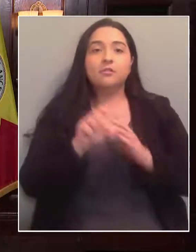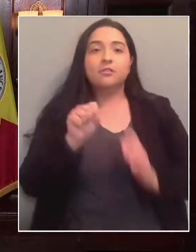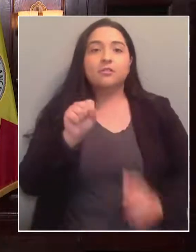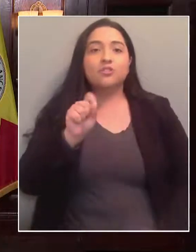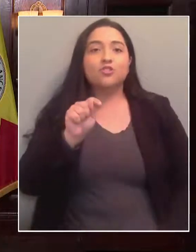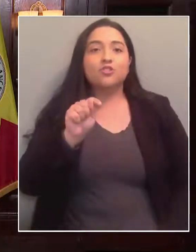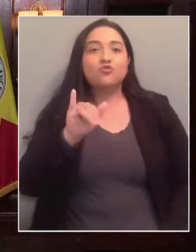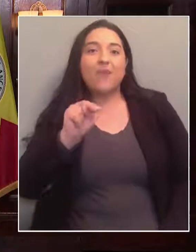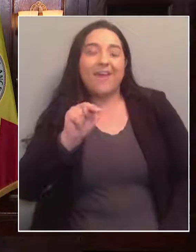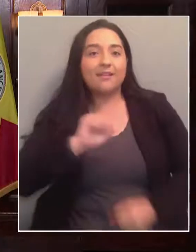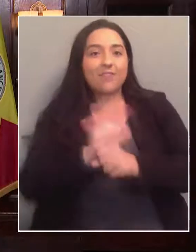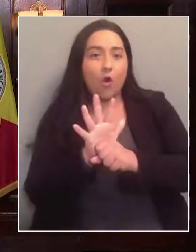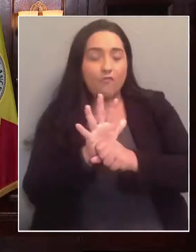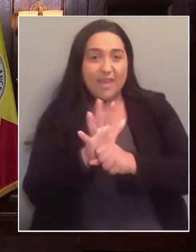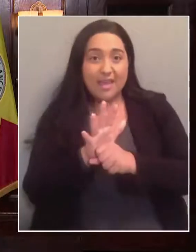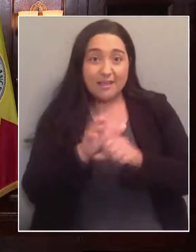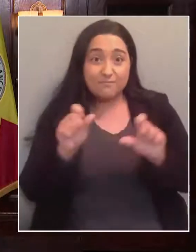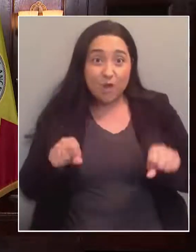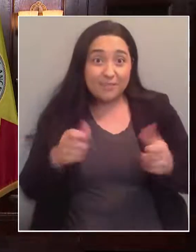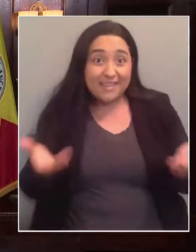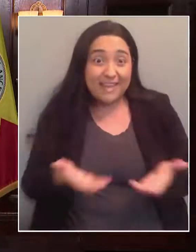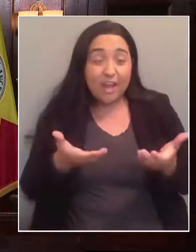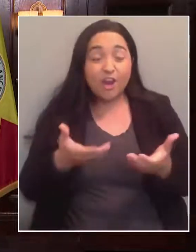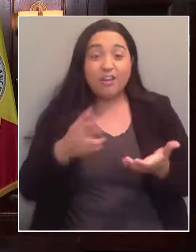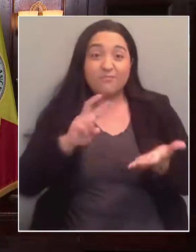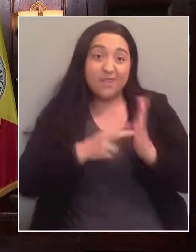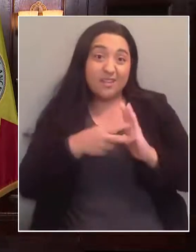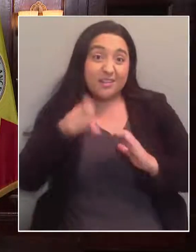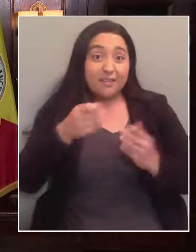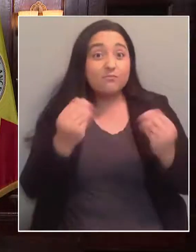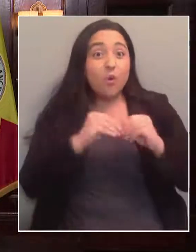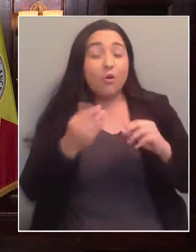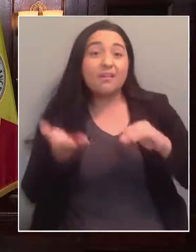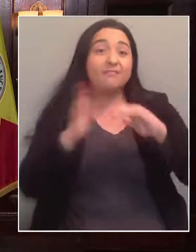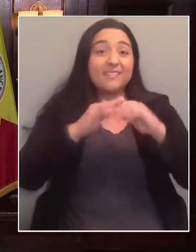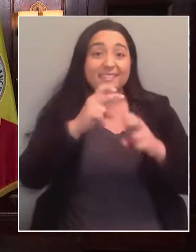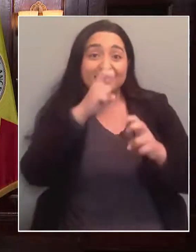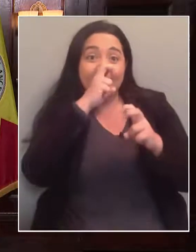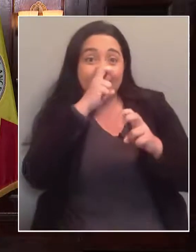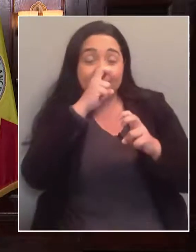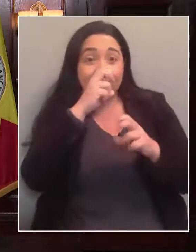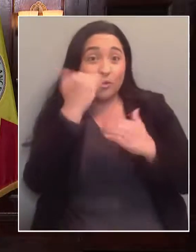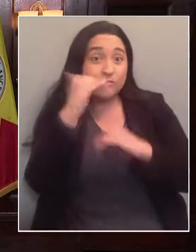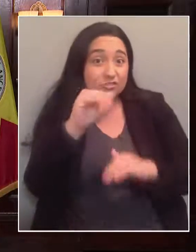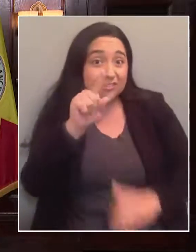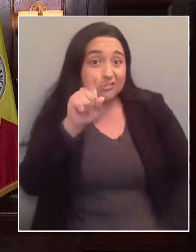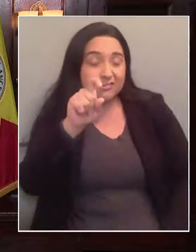DO YOU THINK THE TOUGHER RESTRICTIONS MAY BE NEEDED. THANK YOU. Mayor Garcetti: I THINK I